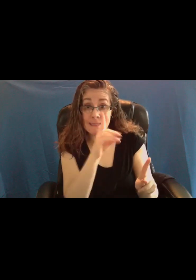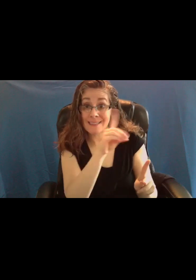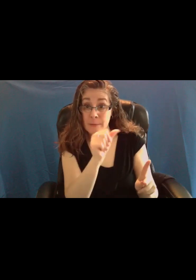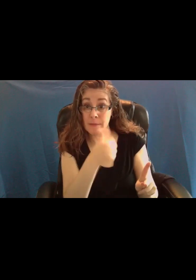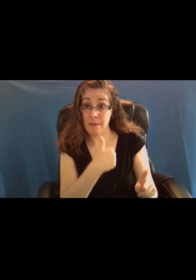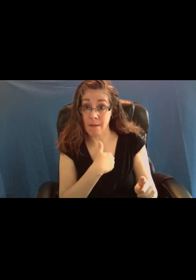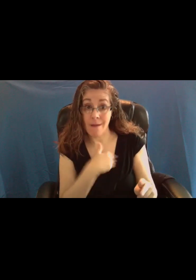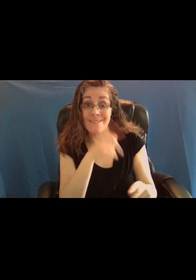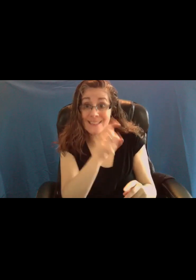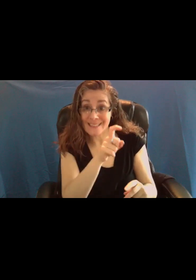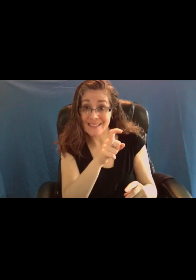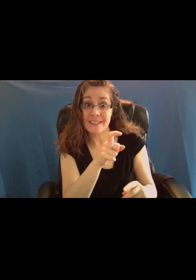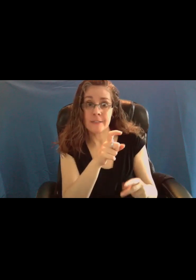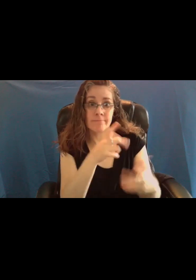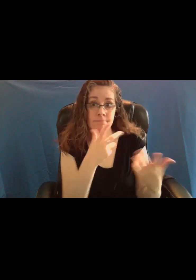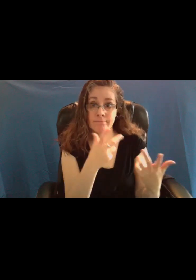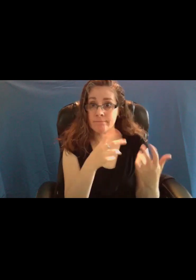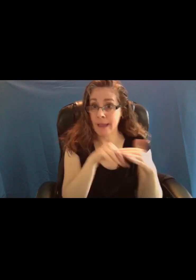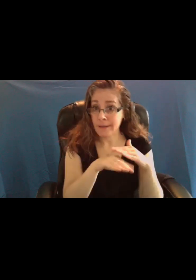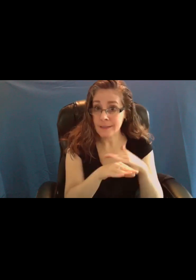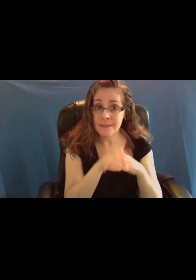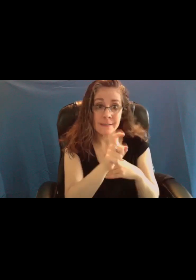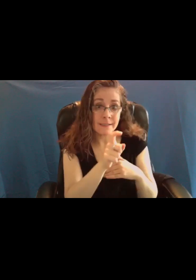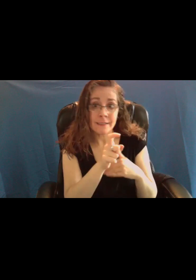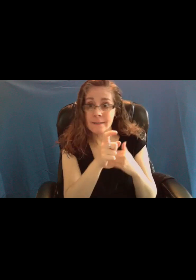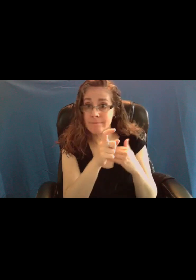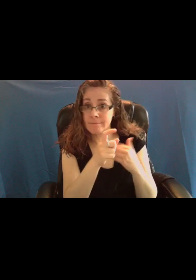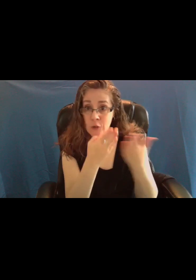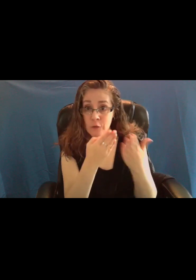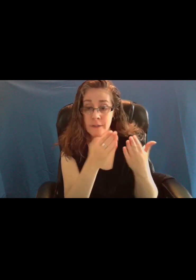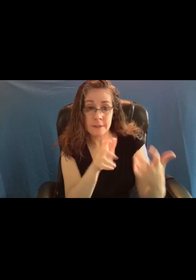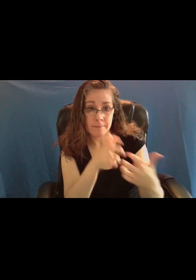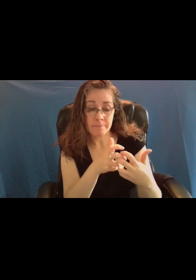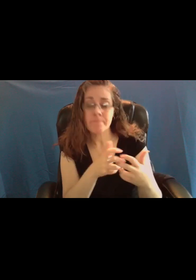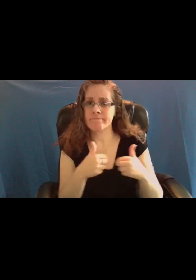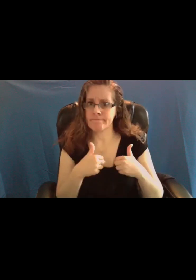or service. And the entity that receives the request has the obligation